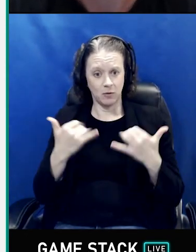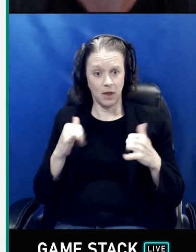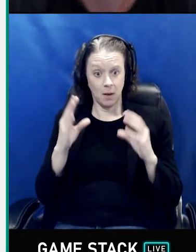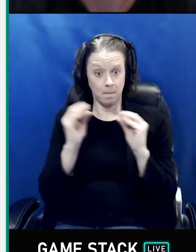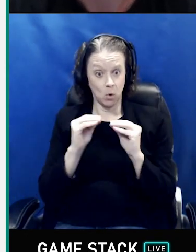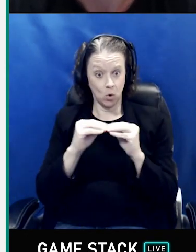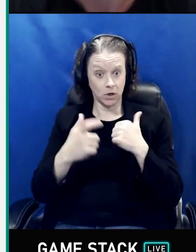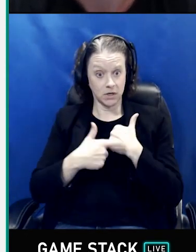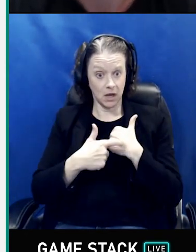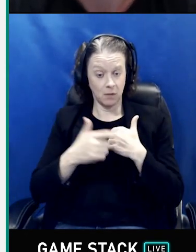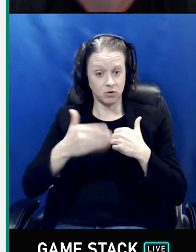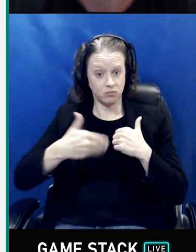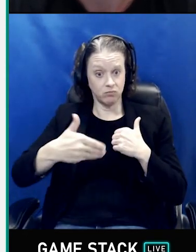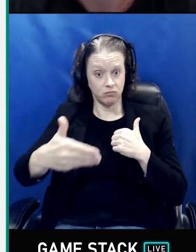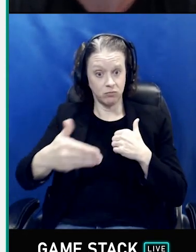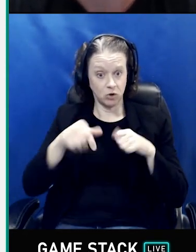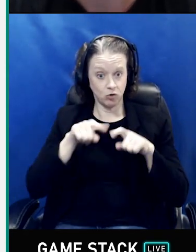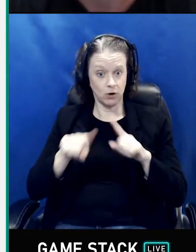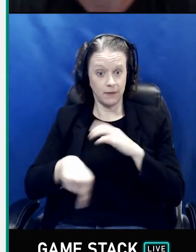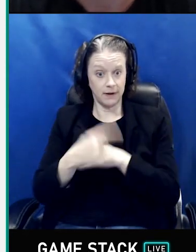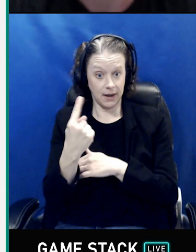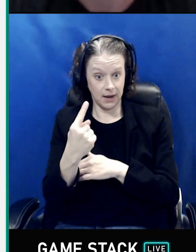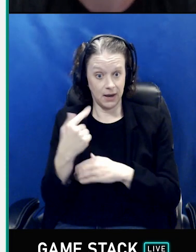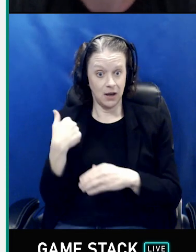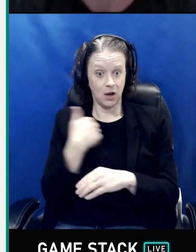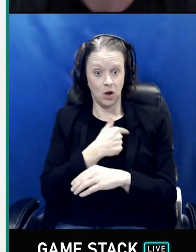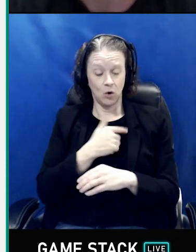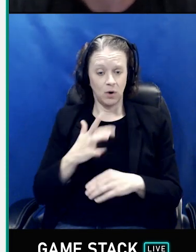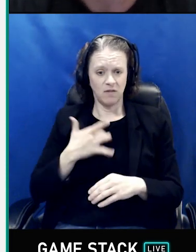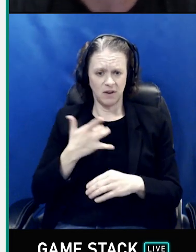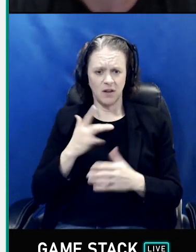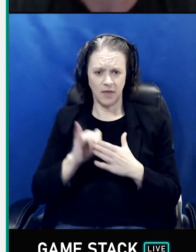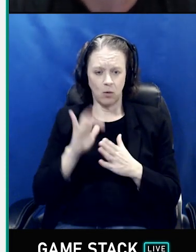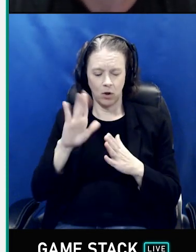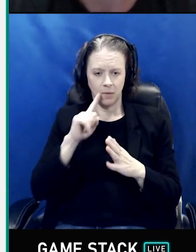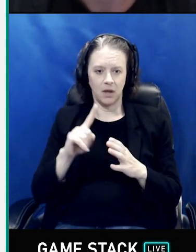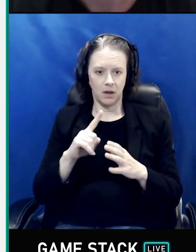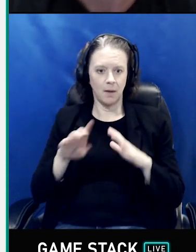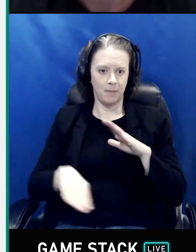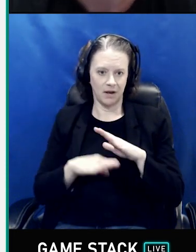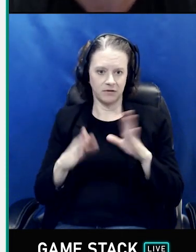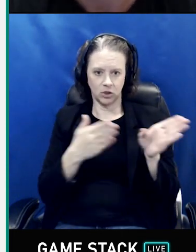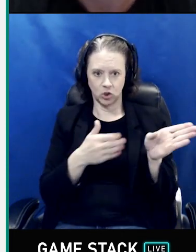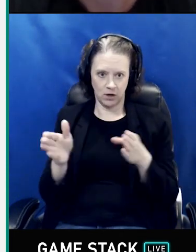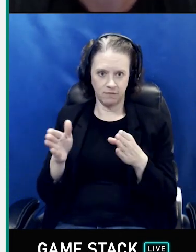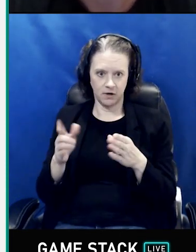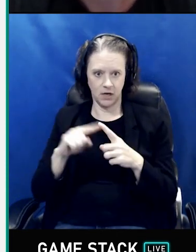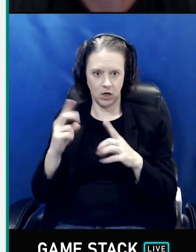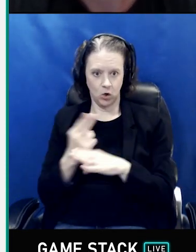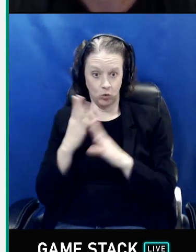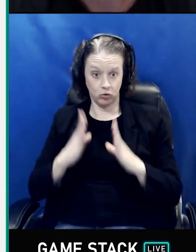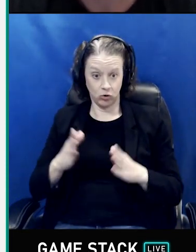and we believe that this will be a fundamental shift in user behavior with respect to gaming.